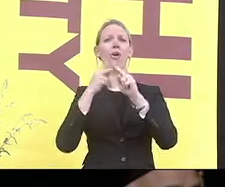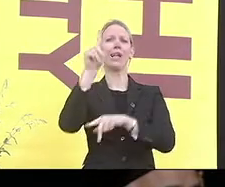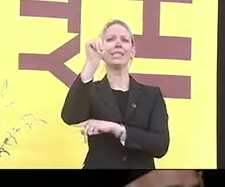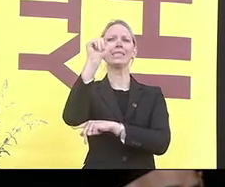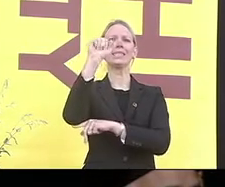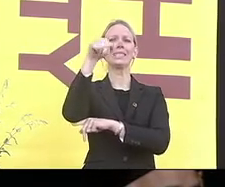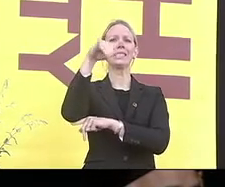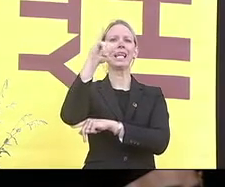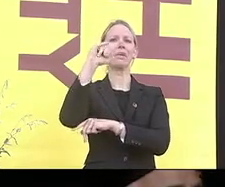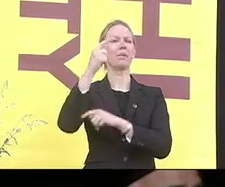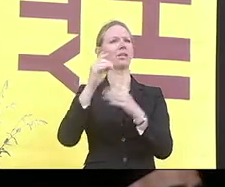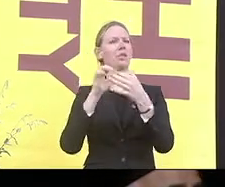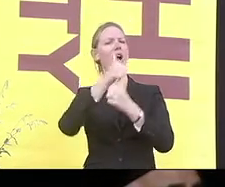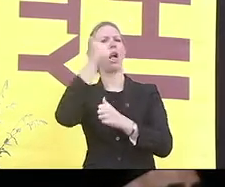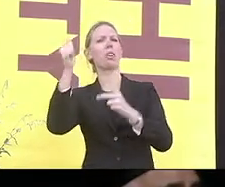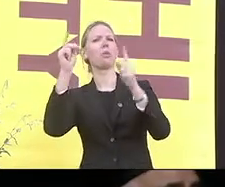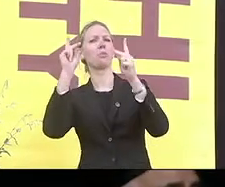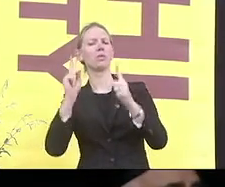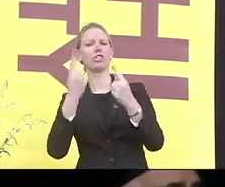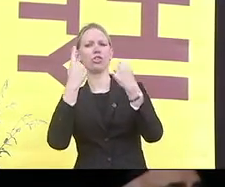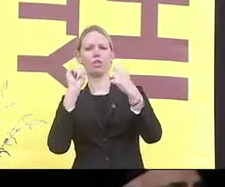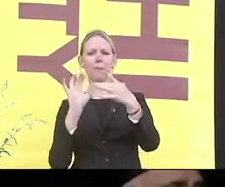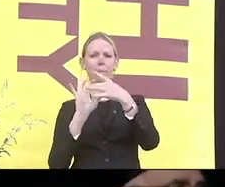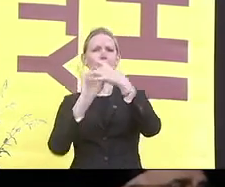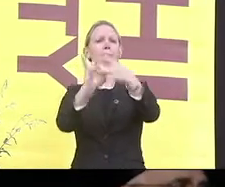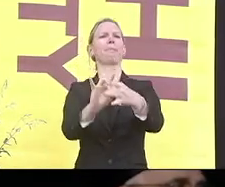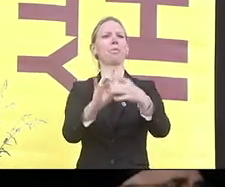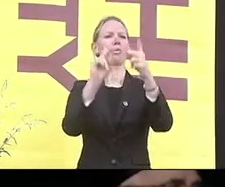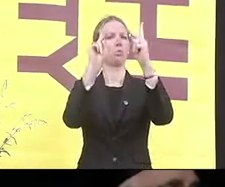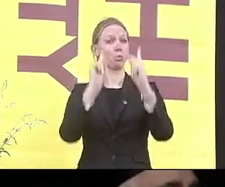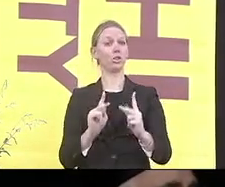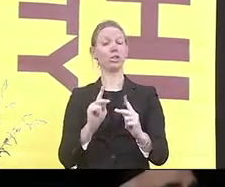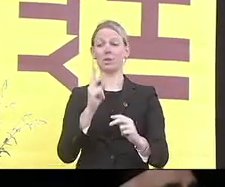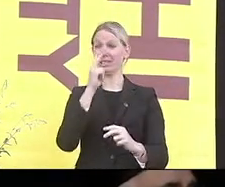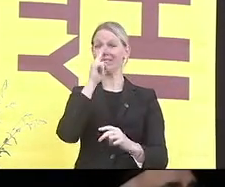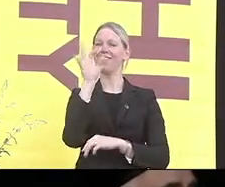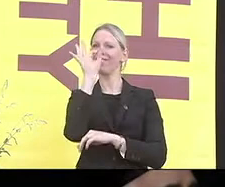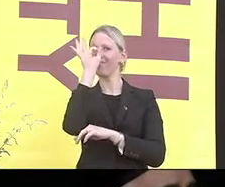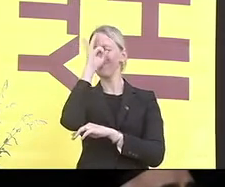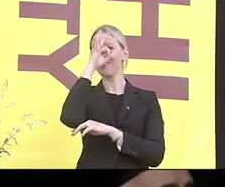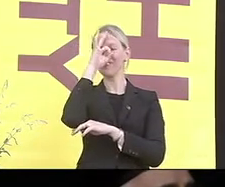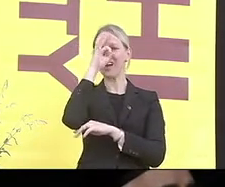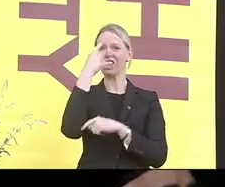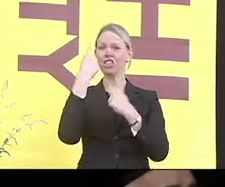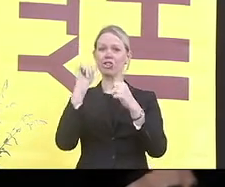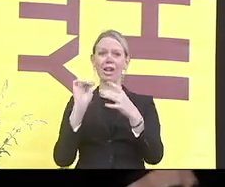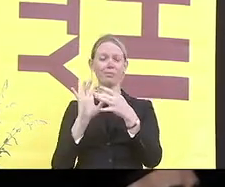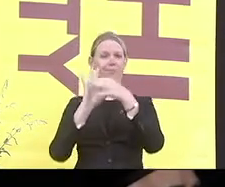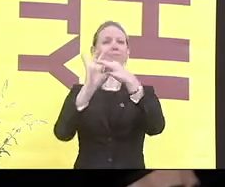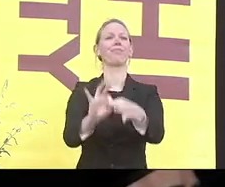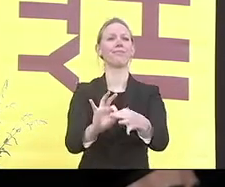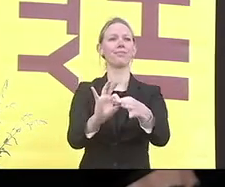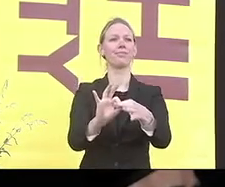person being tamed as well. You see when the Fox asked to be tamed, he explains to